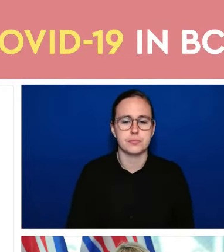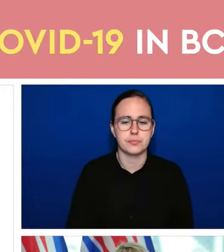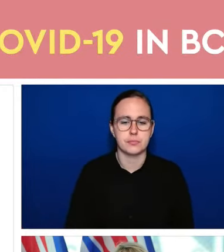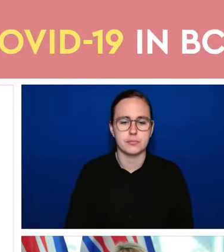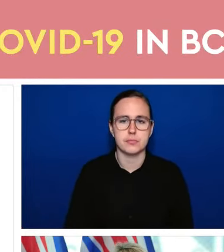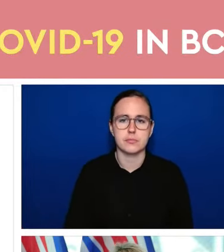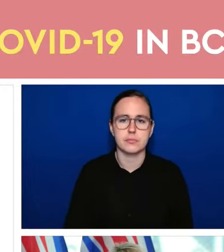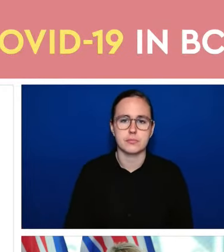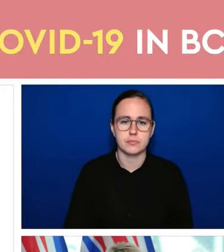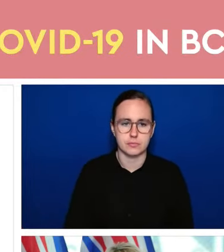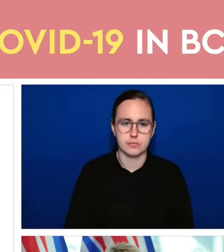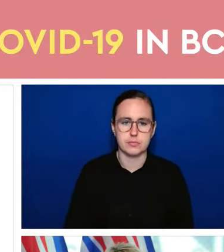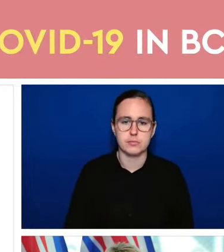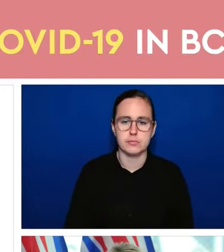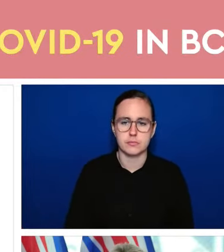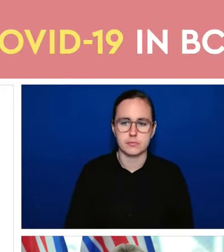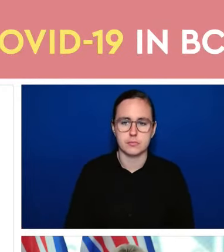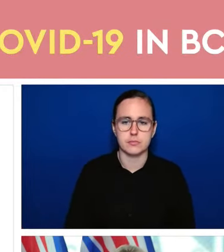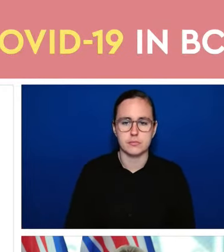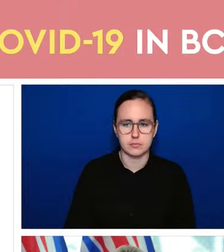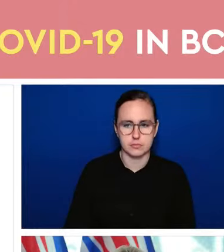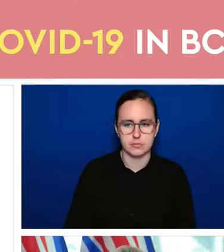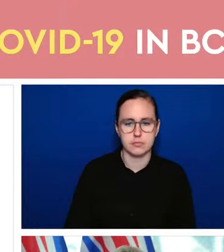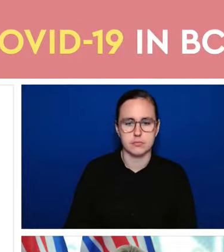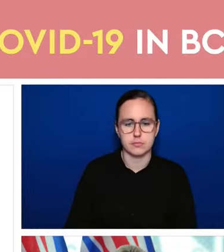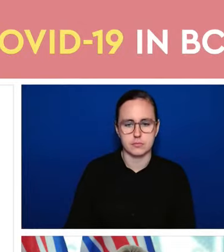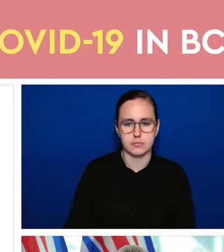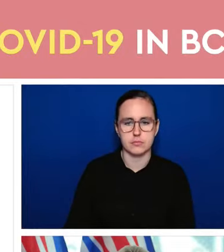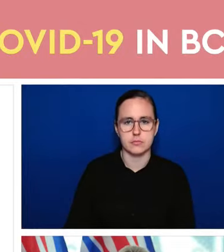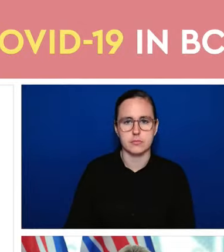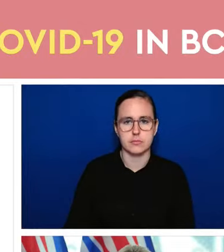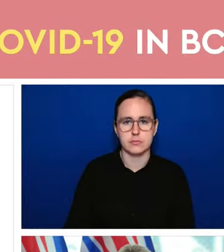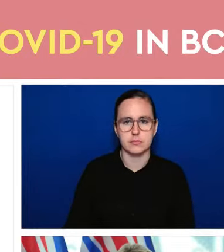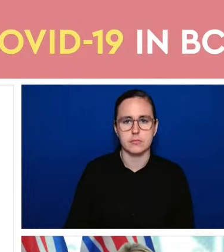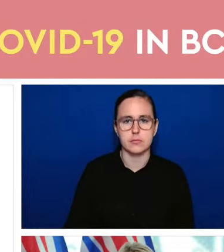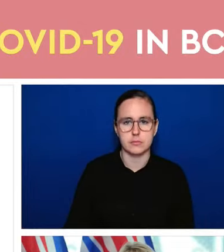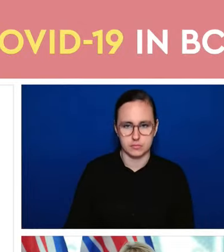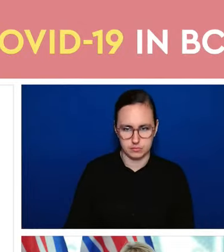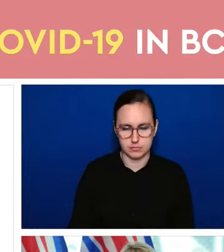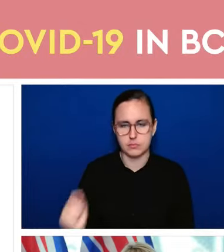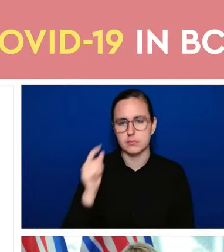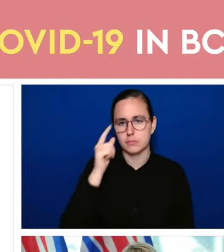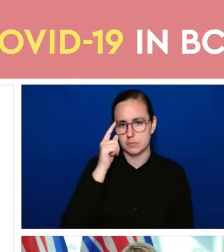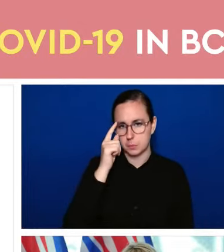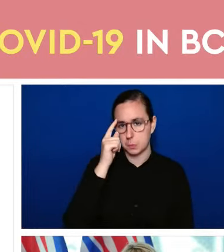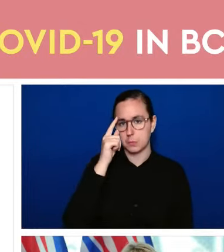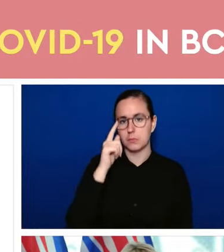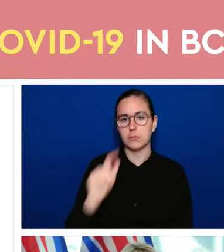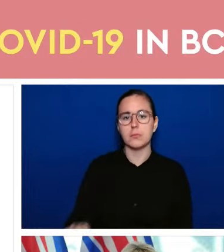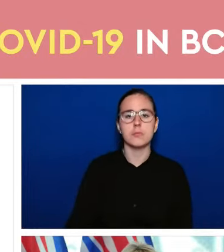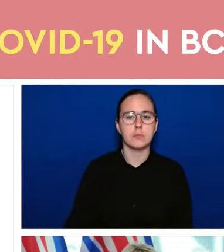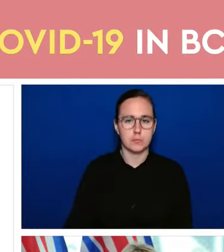this is said. This is a type of a methodology that we started.